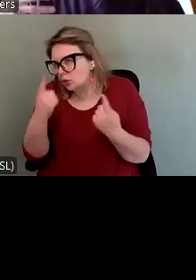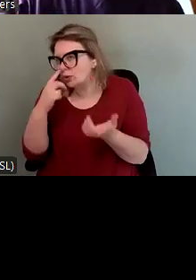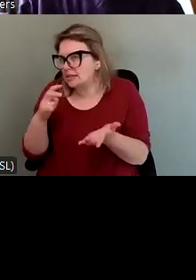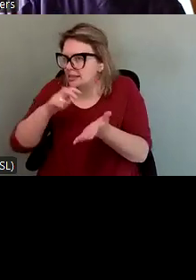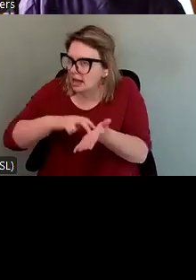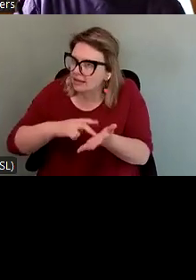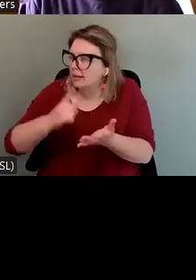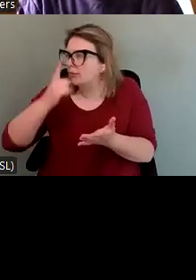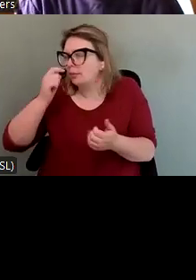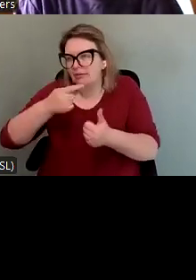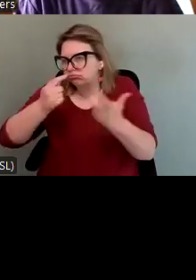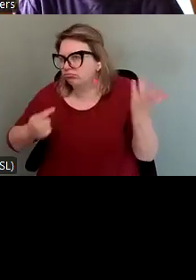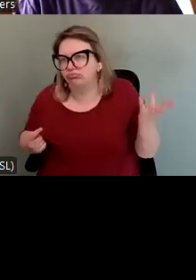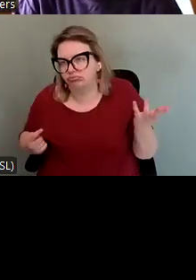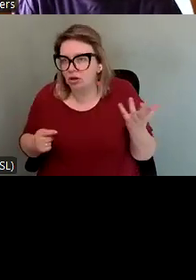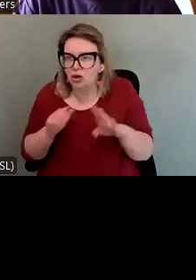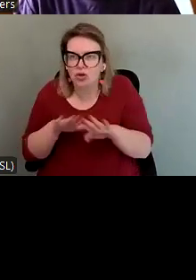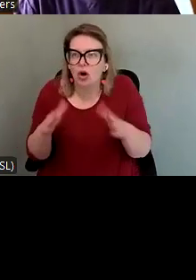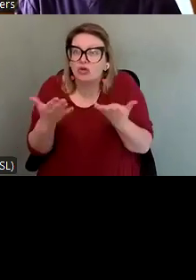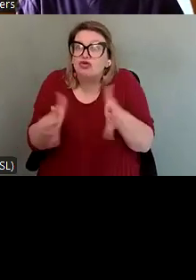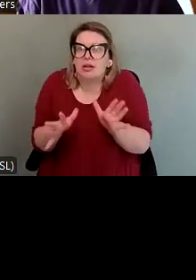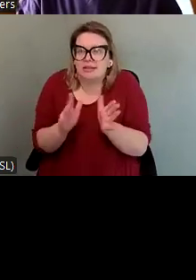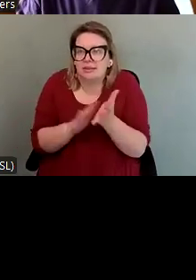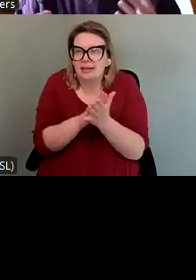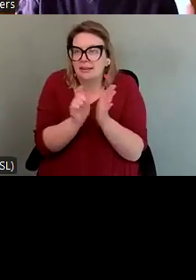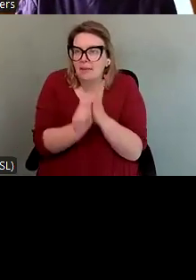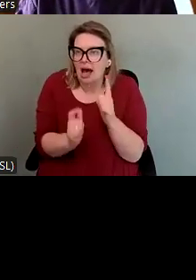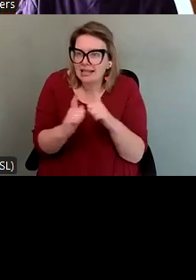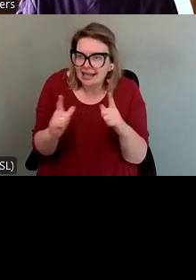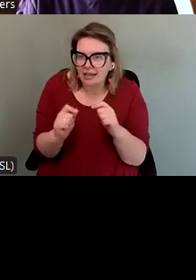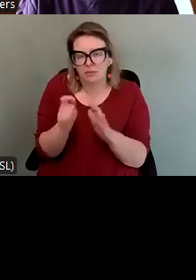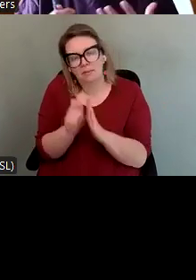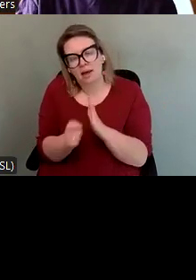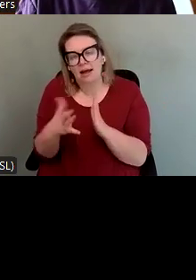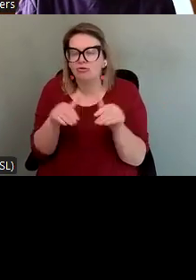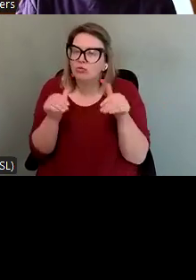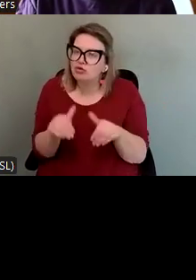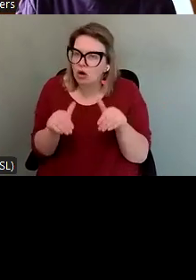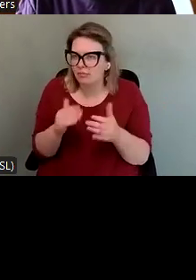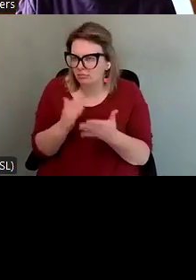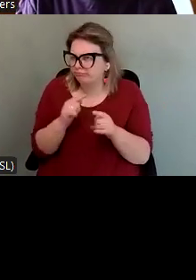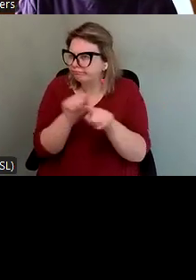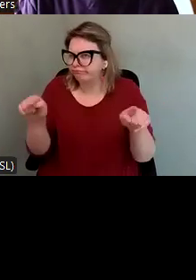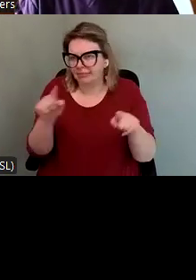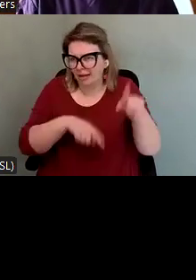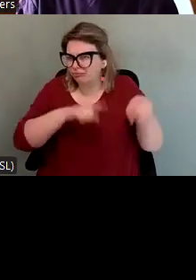or buying something in a shop. We have such a wide offer that it can be many different things, and it's possible